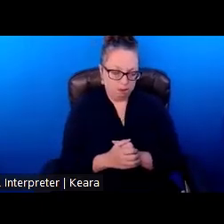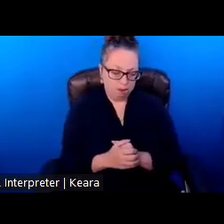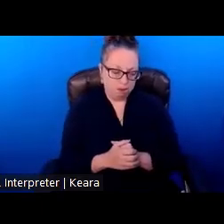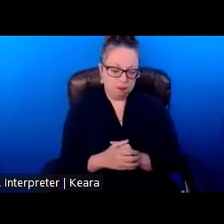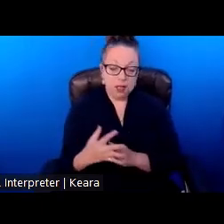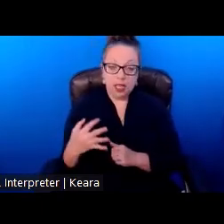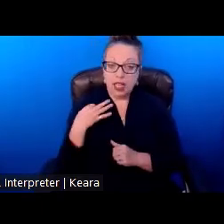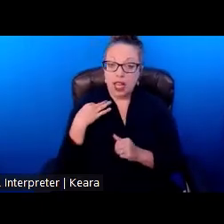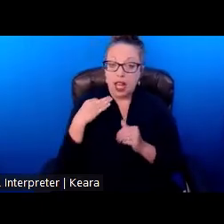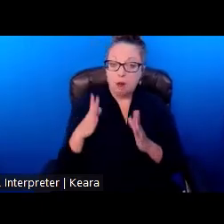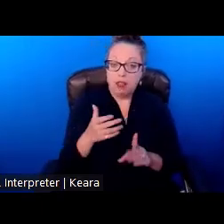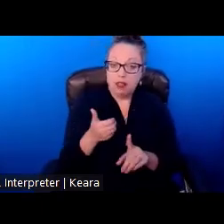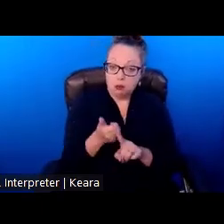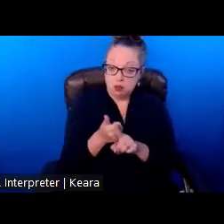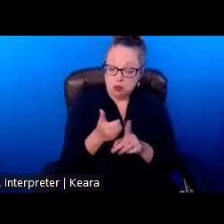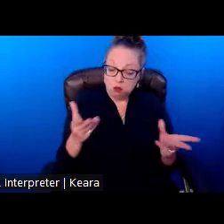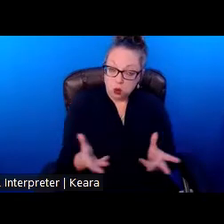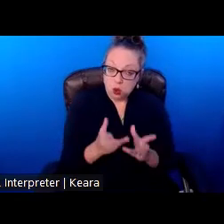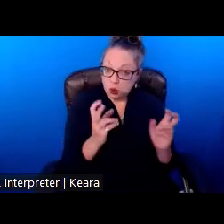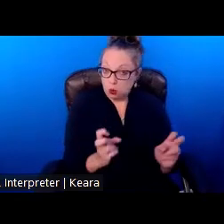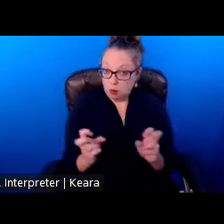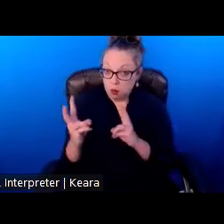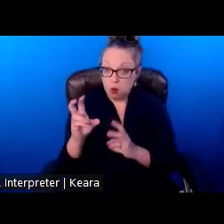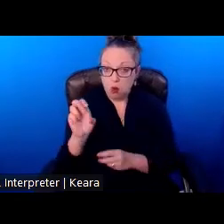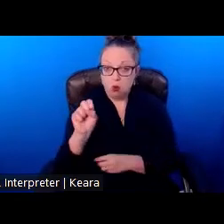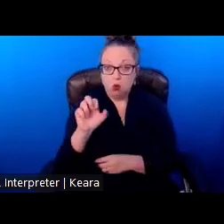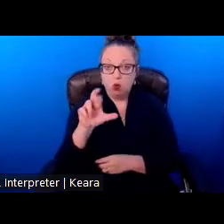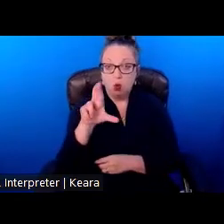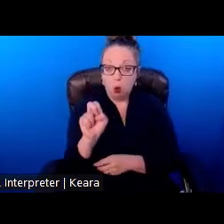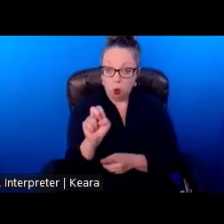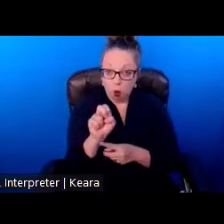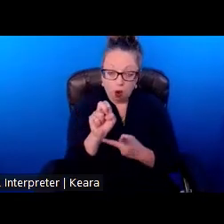Applicants are encouraged to upload a score, lead sheet, or other written notation for